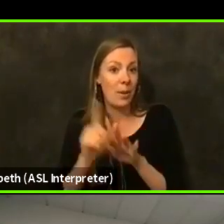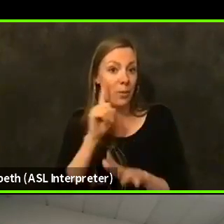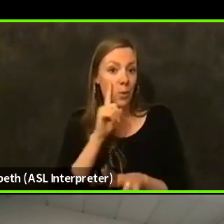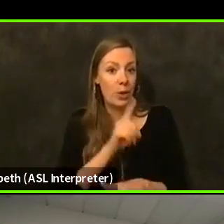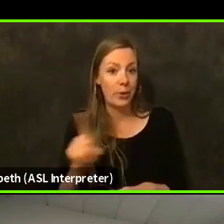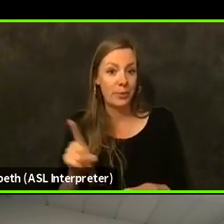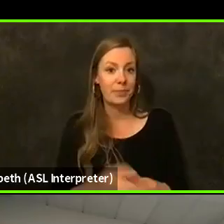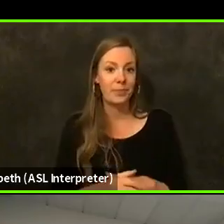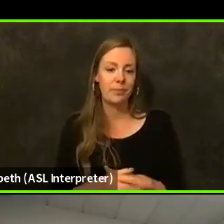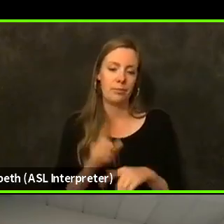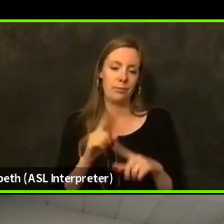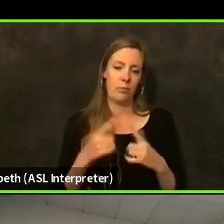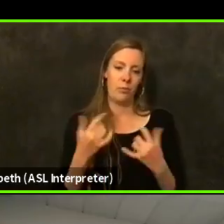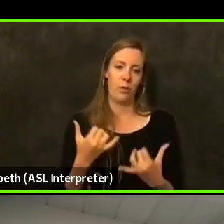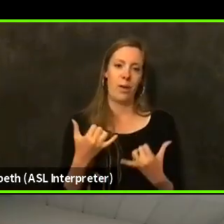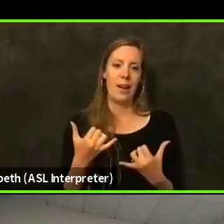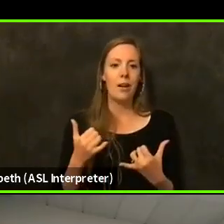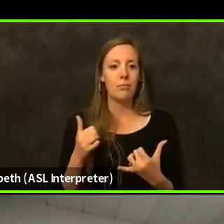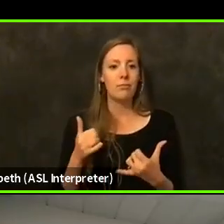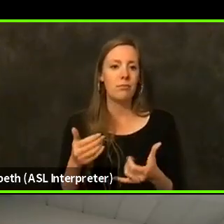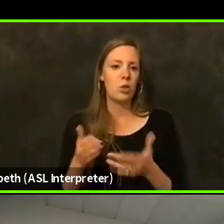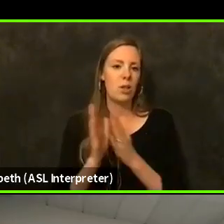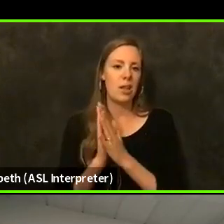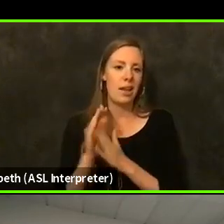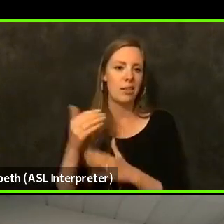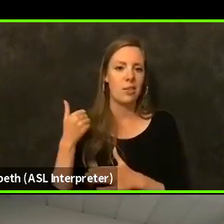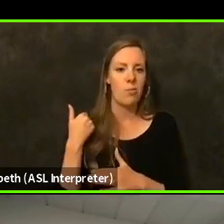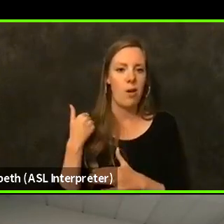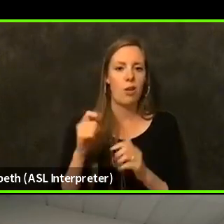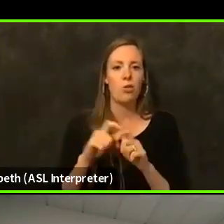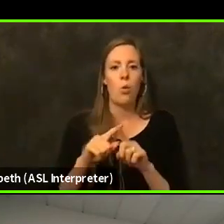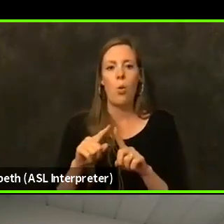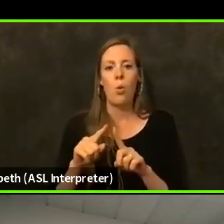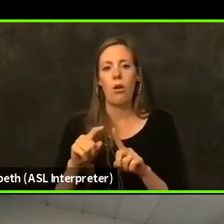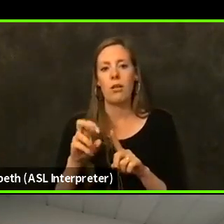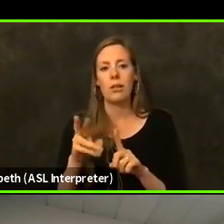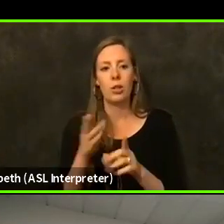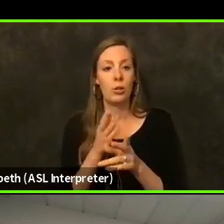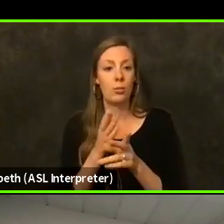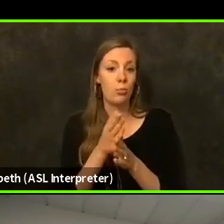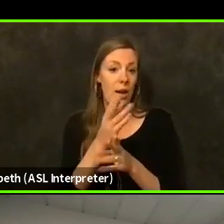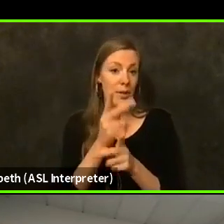But for right now, employers as well as primary care providers and patients.